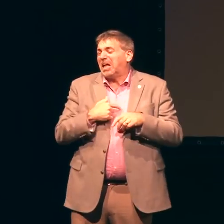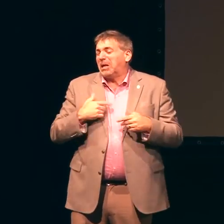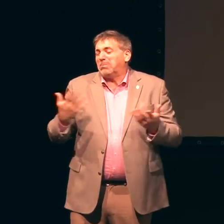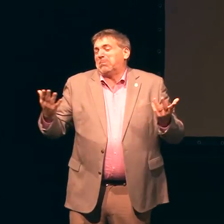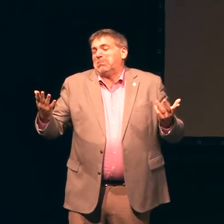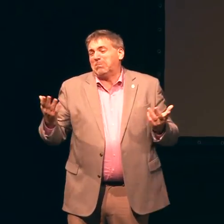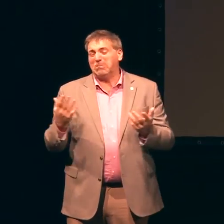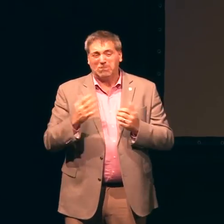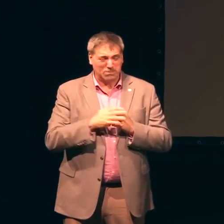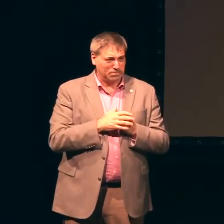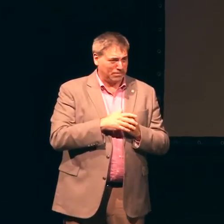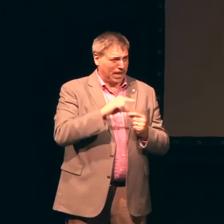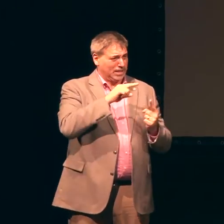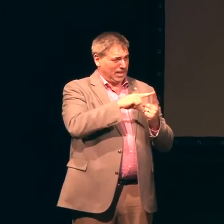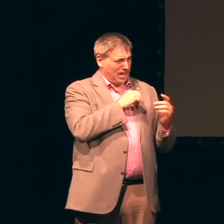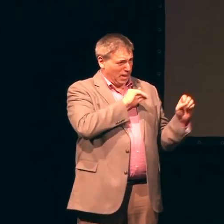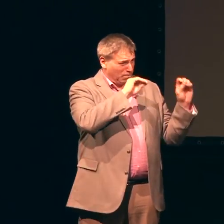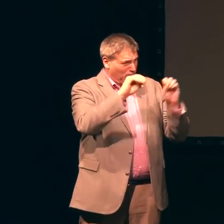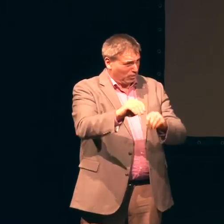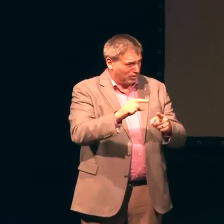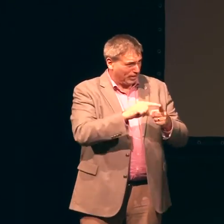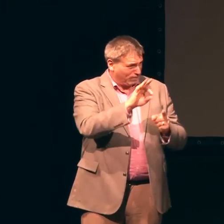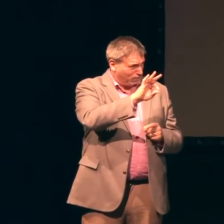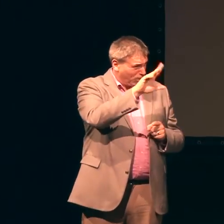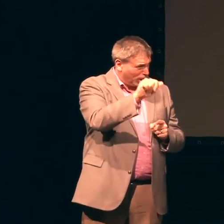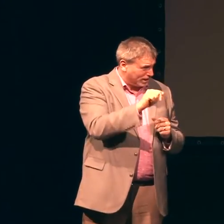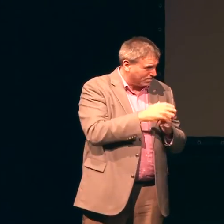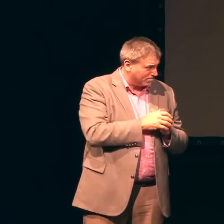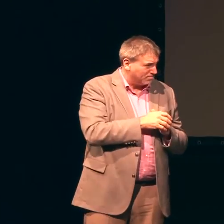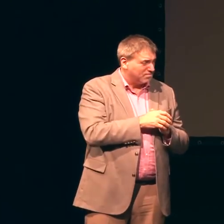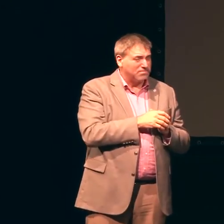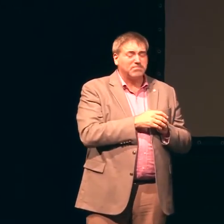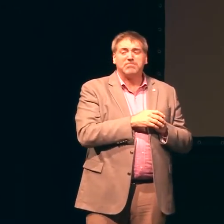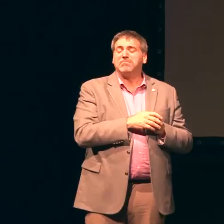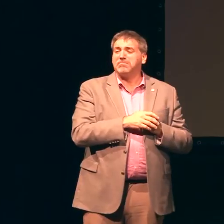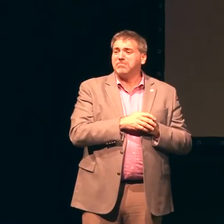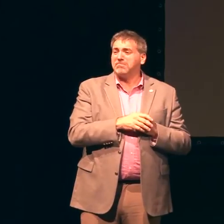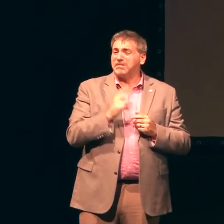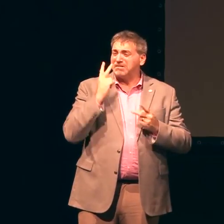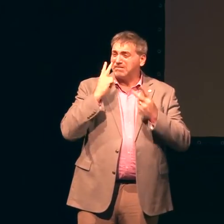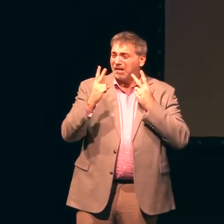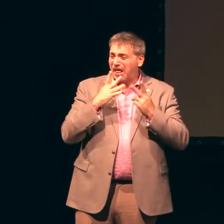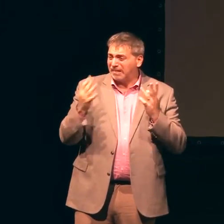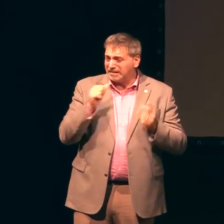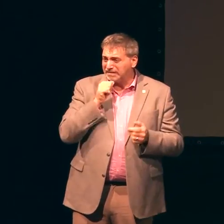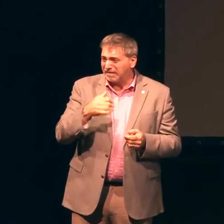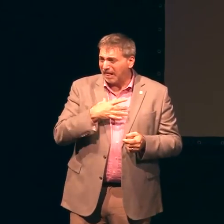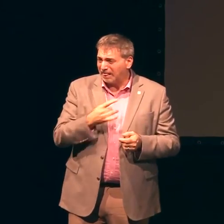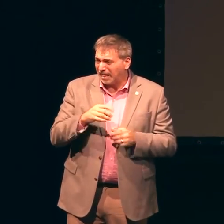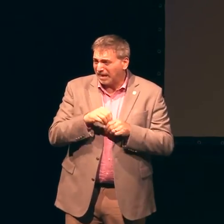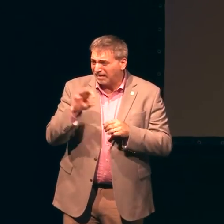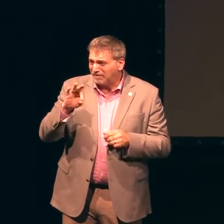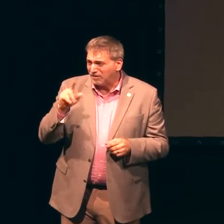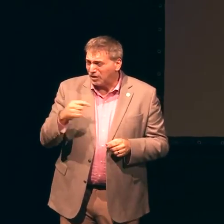at that time, I saw it, but didn't think much of it. And then I got to Florida, I saw a lot of